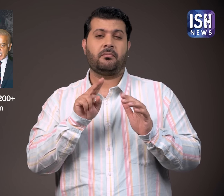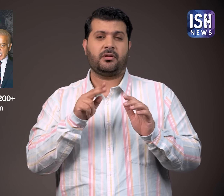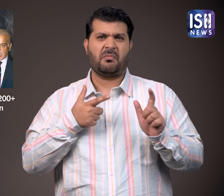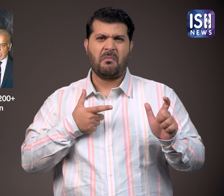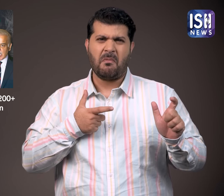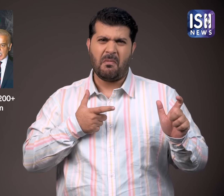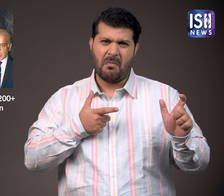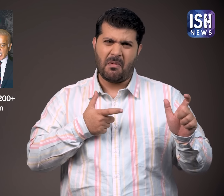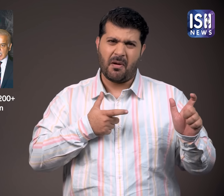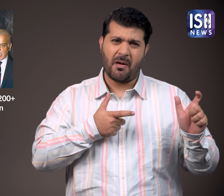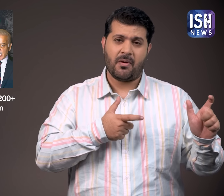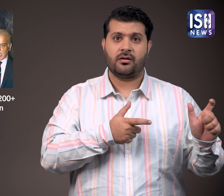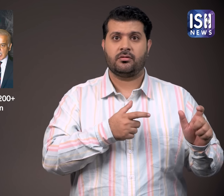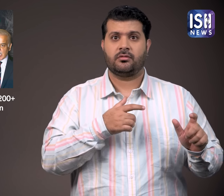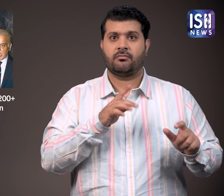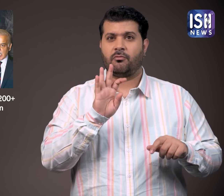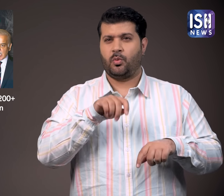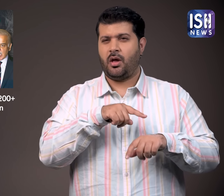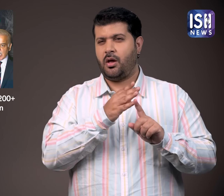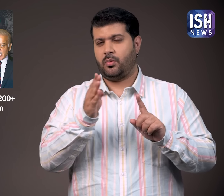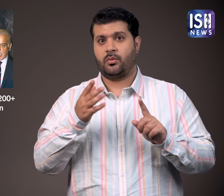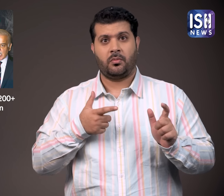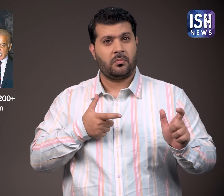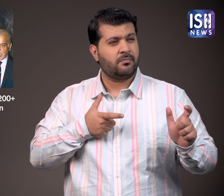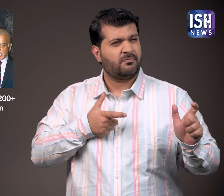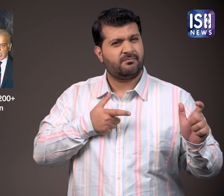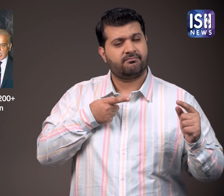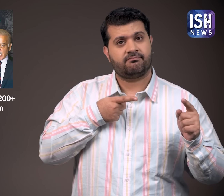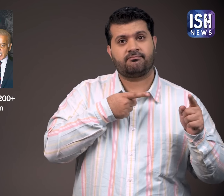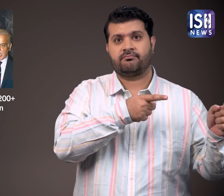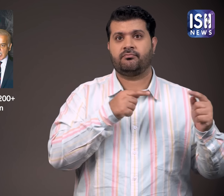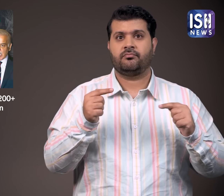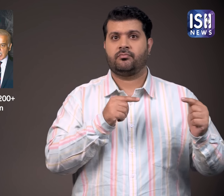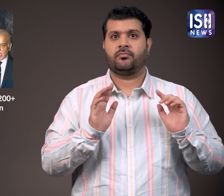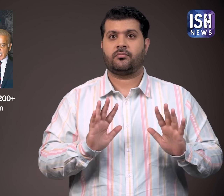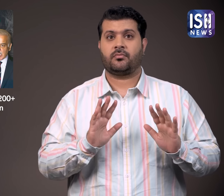This intense battle continued for nearly 40 hours.